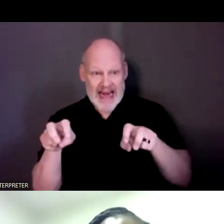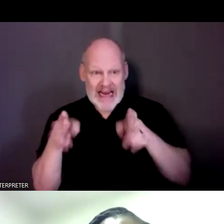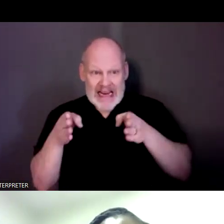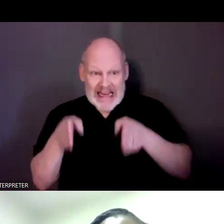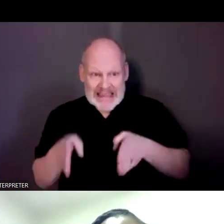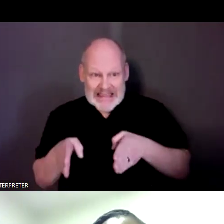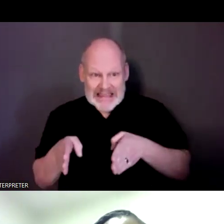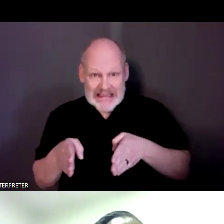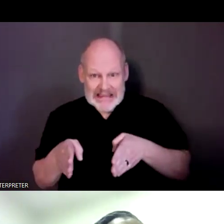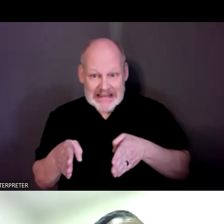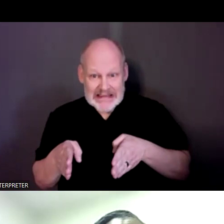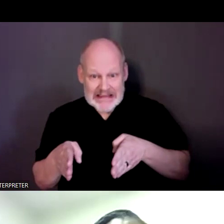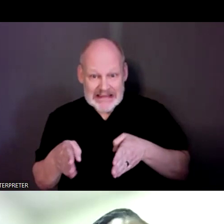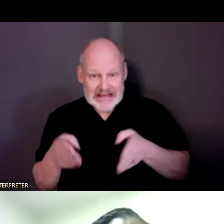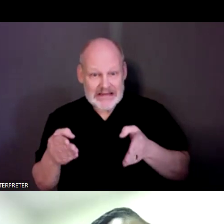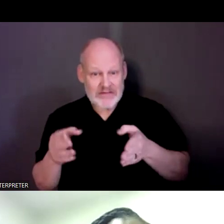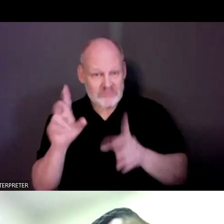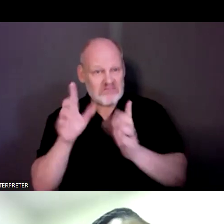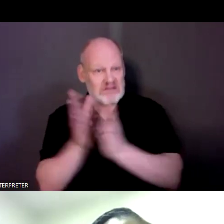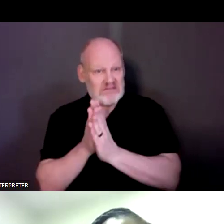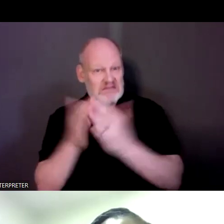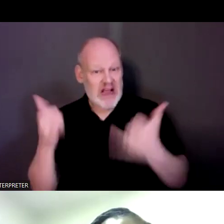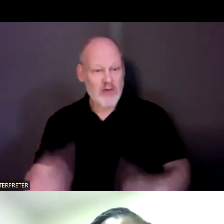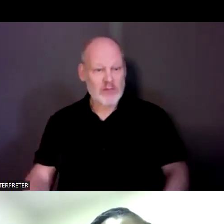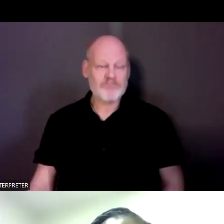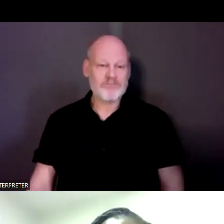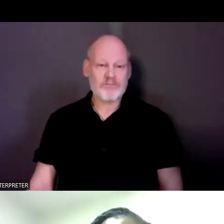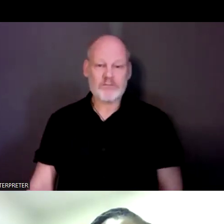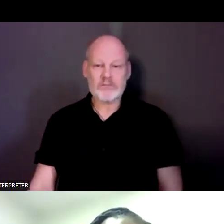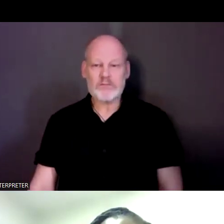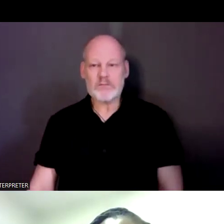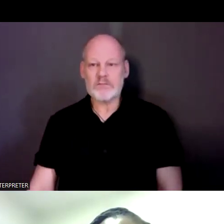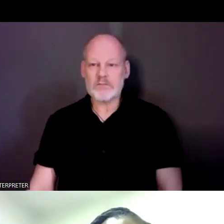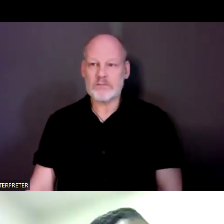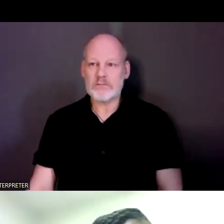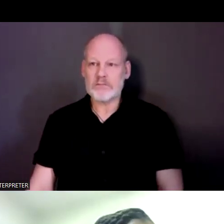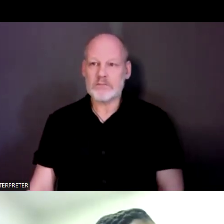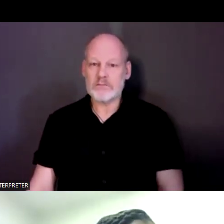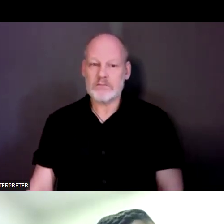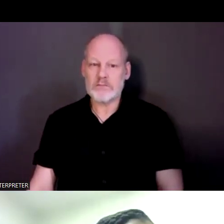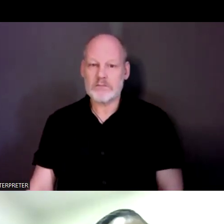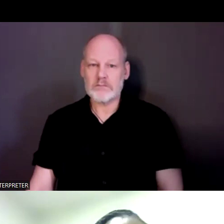now you can put them in the chat